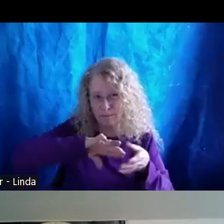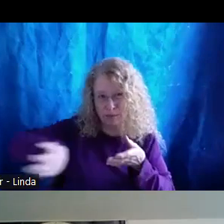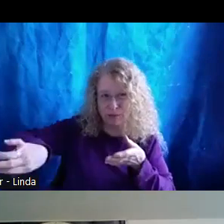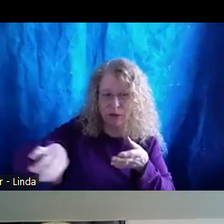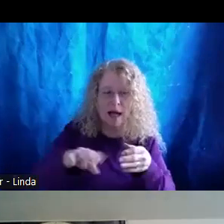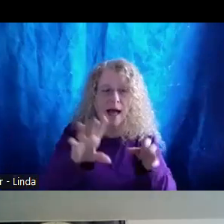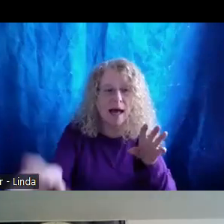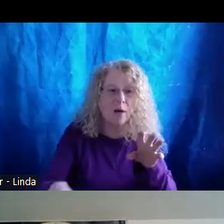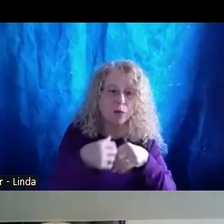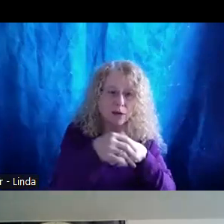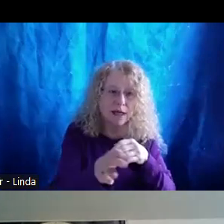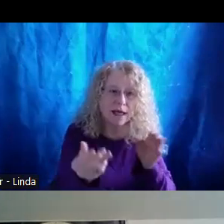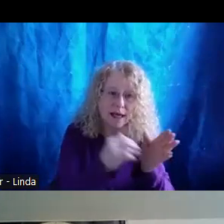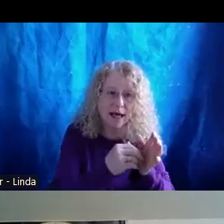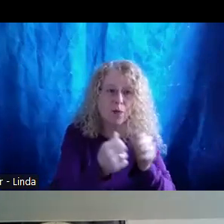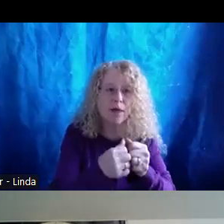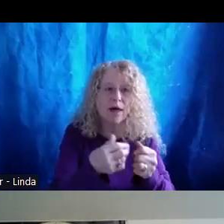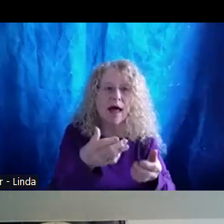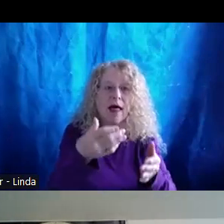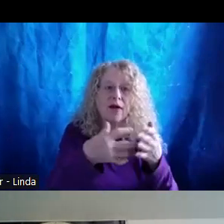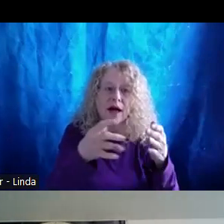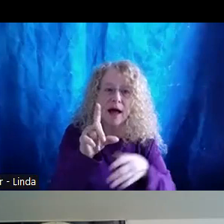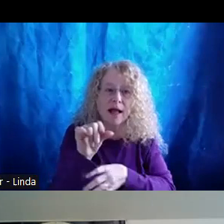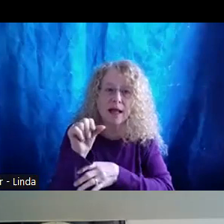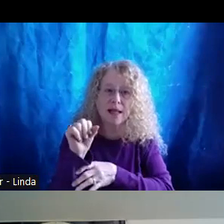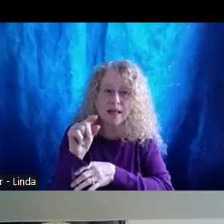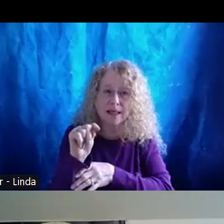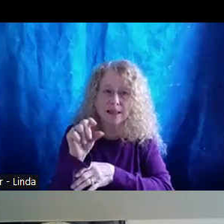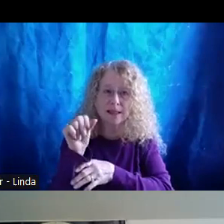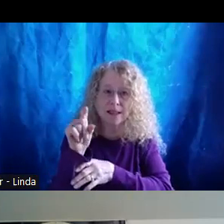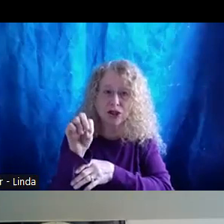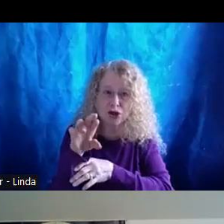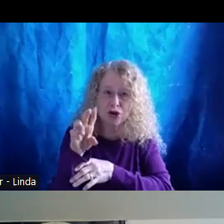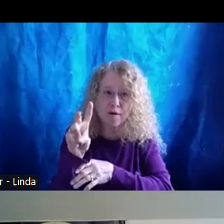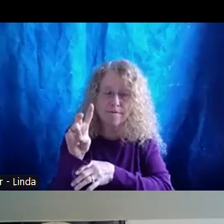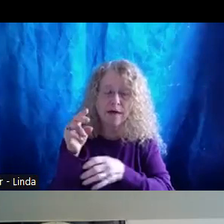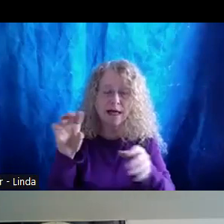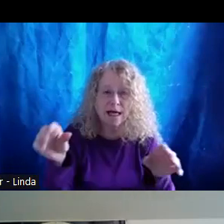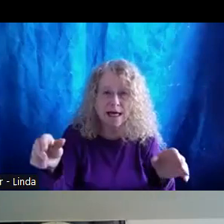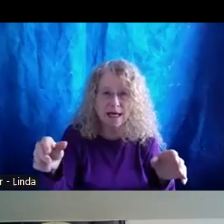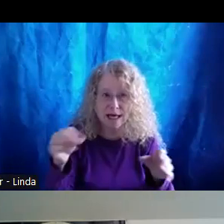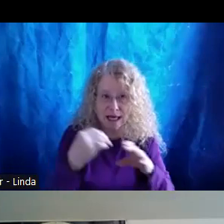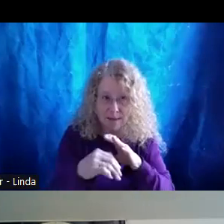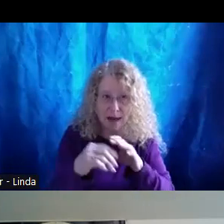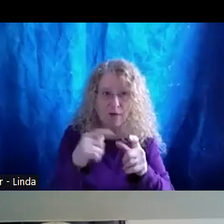SO YOU'LL SEE IT DELETED AND SEE ANOTHER E-MAIL SENT SO YOU CAN GET IT RIGHT BACK ON TO YOUR CALENDAR.